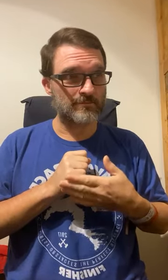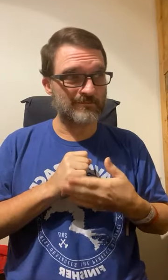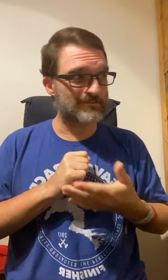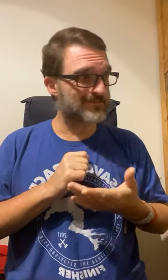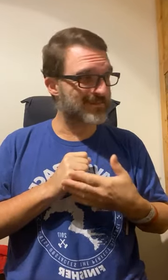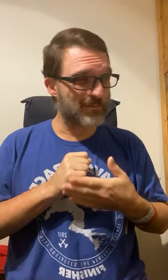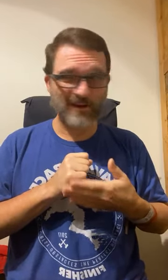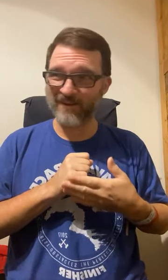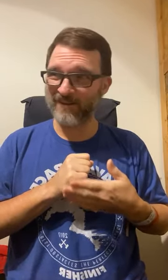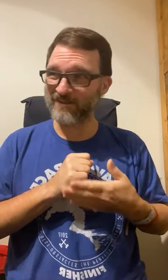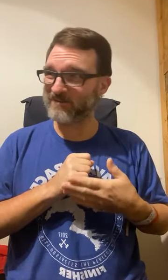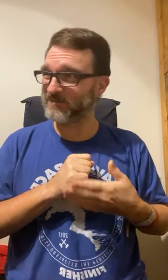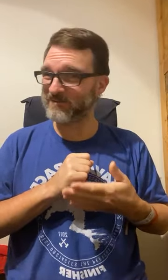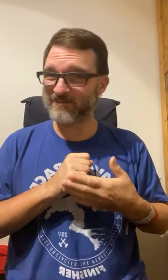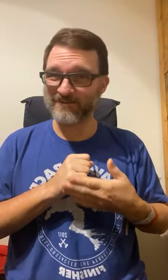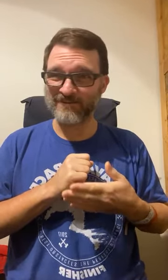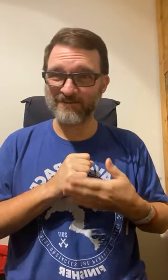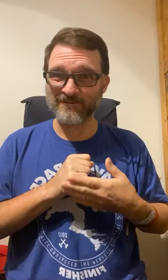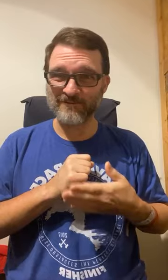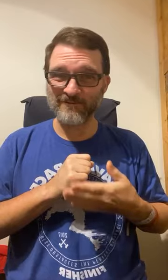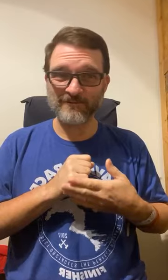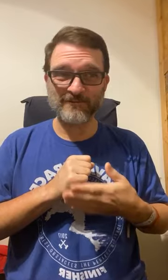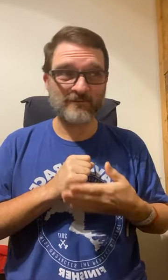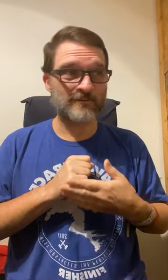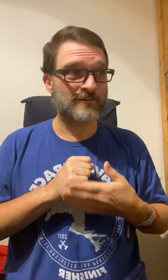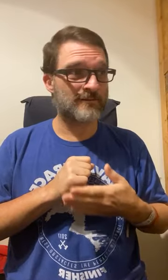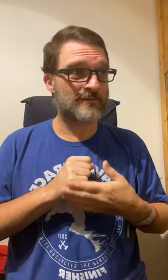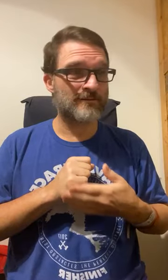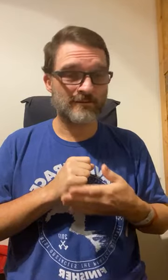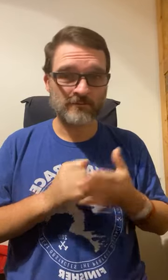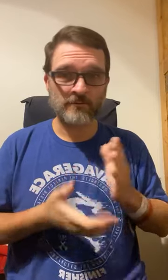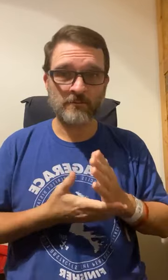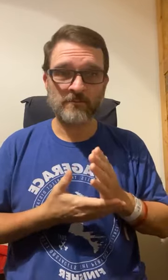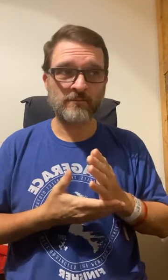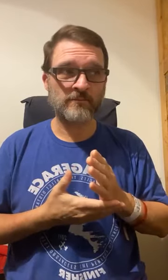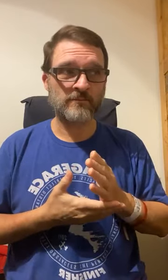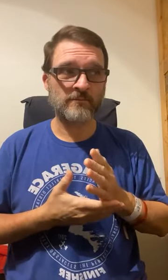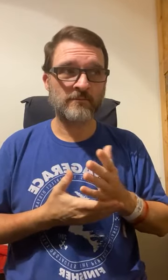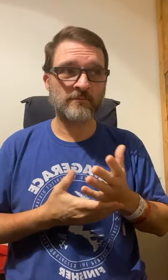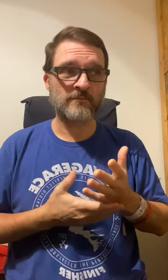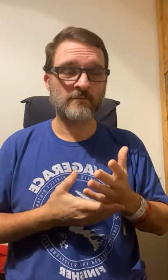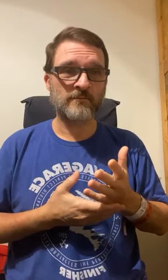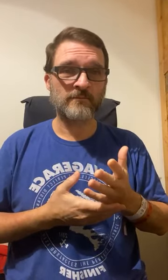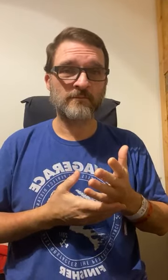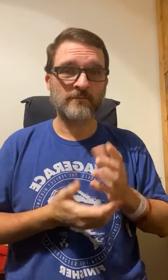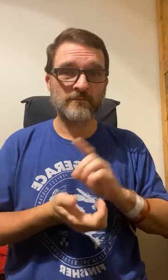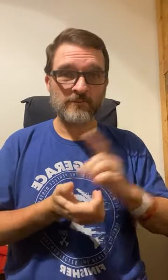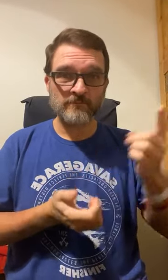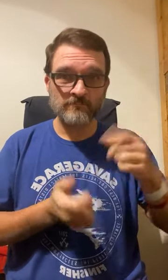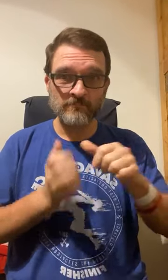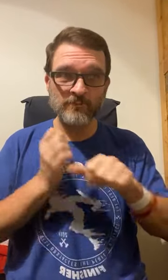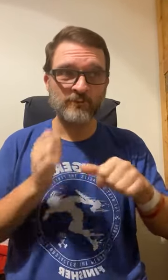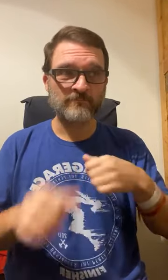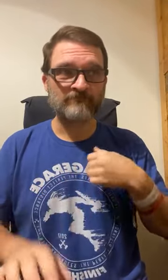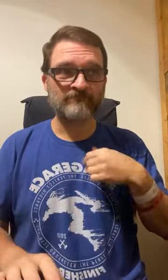It kept on going. Then it stopped.Doctor came by and asked me if i did any bowel movement yet? I said no.